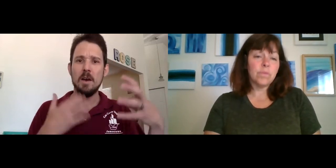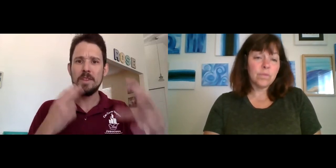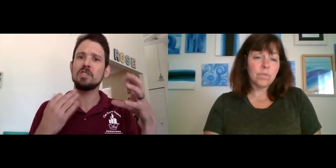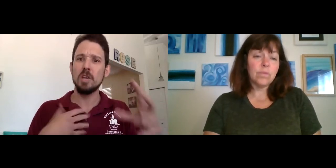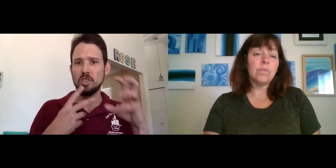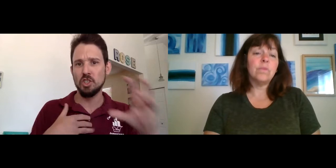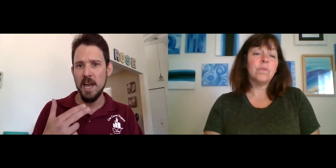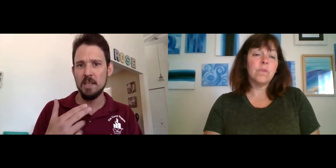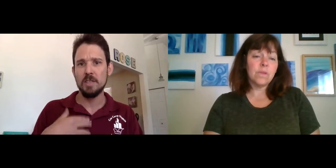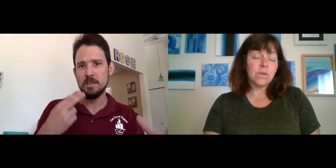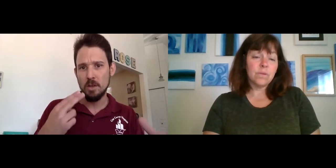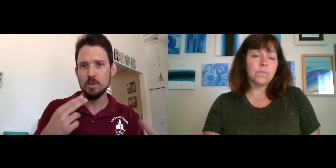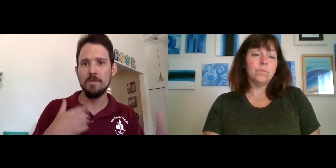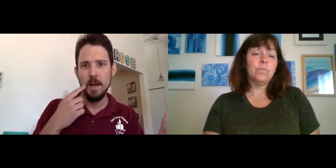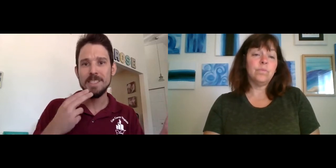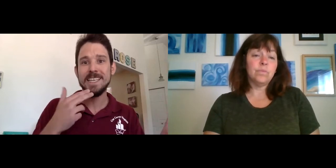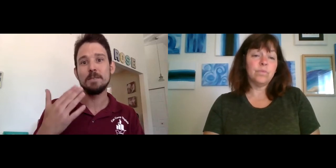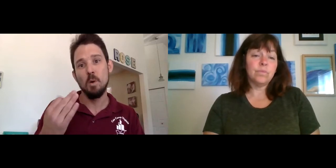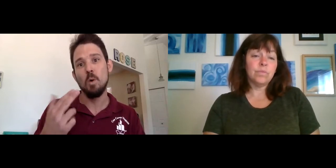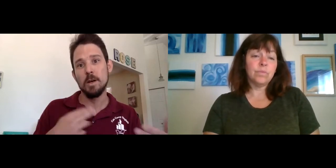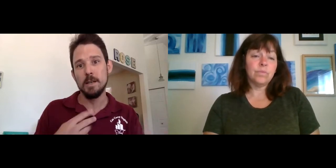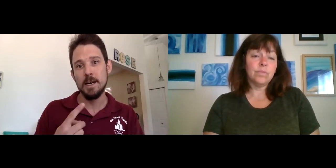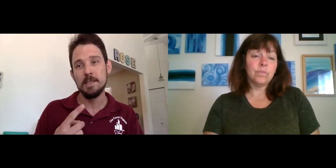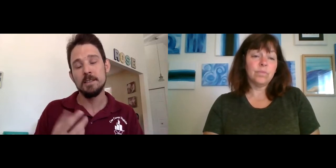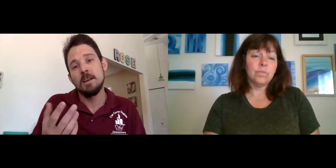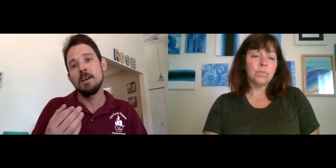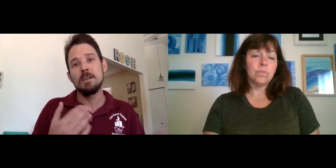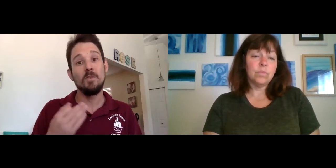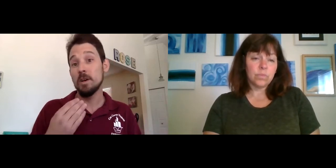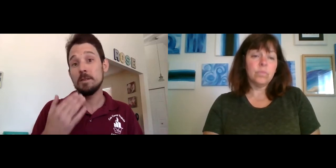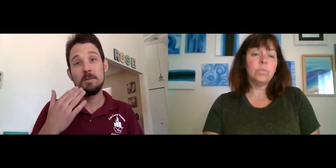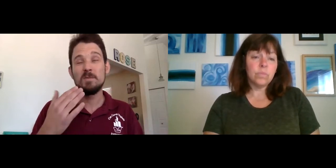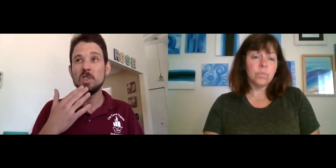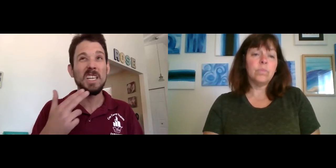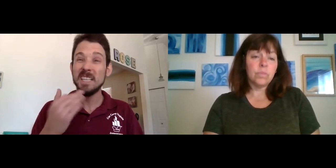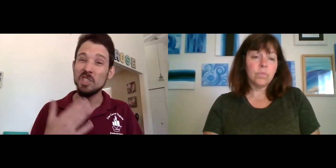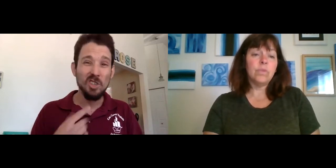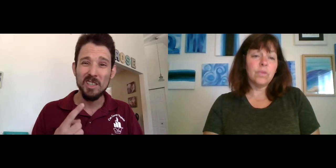So, and this is starting to change as those families get more organized. To get started